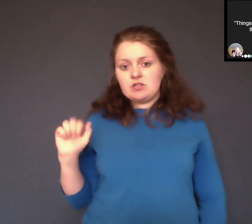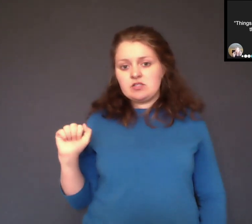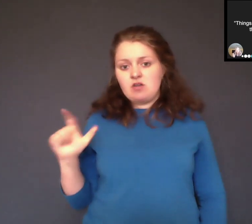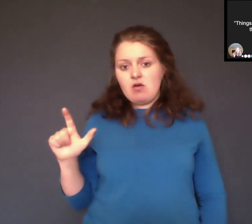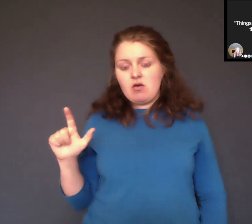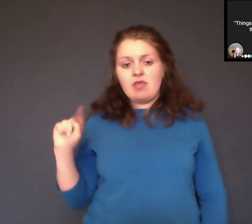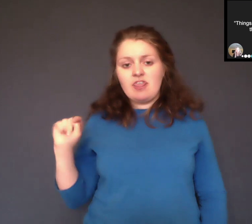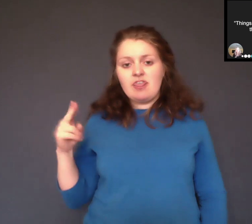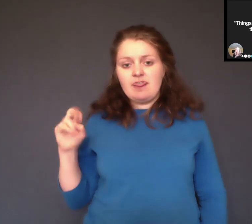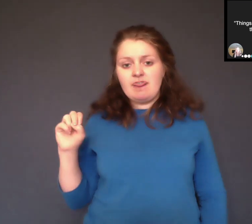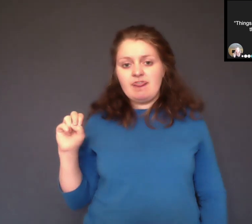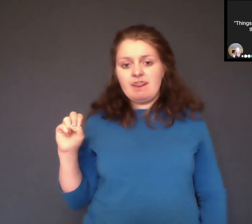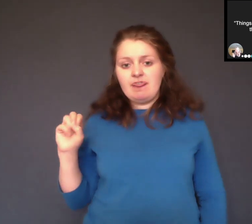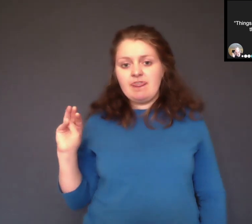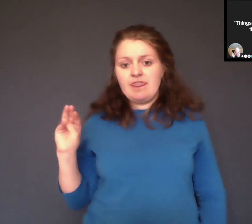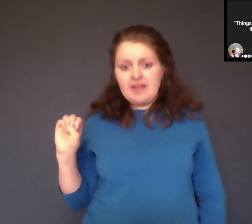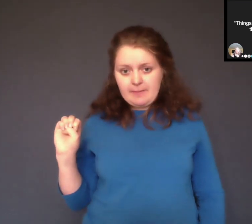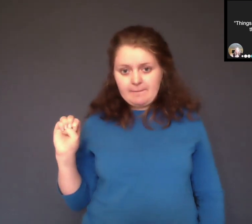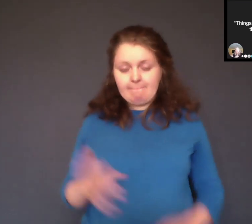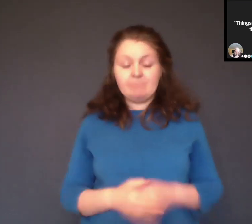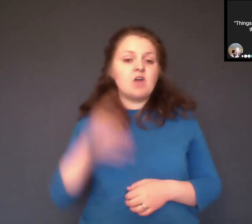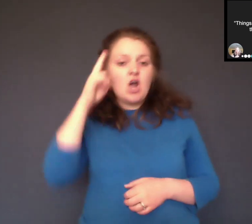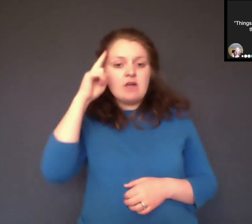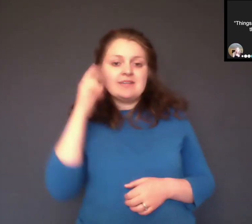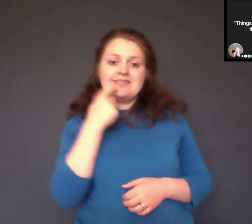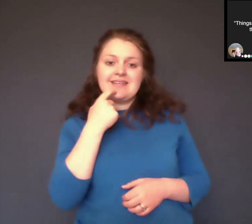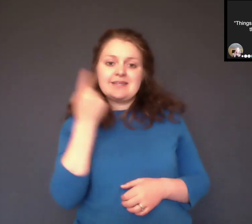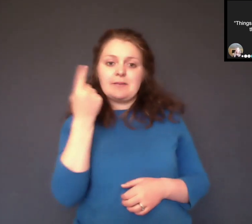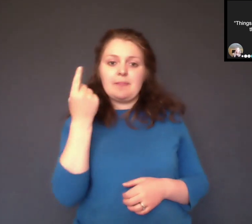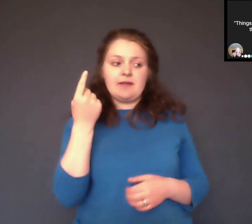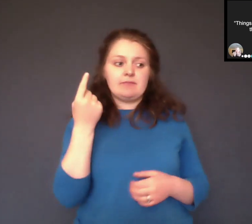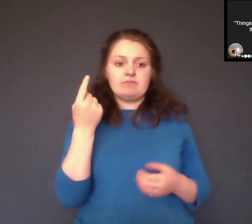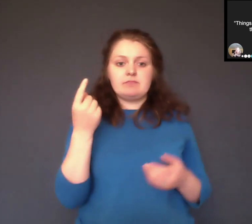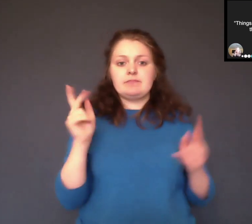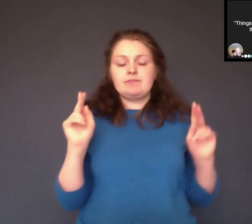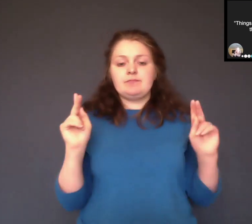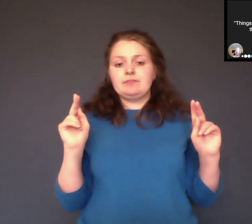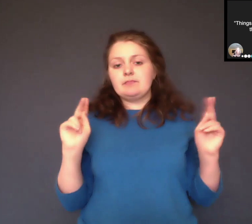hood is saying something that people see in life you let things slip through your fingers